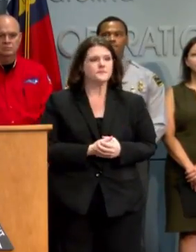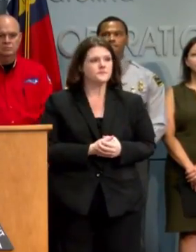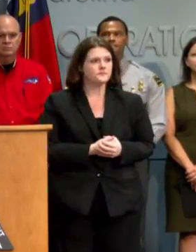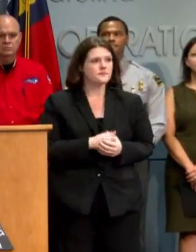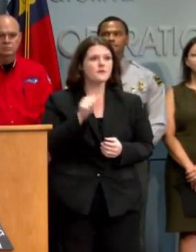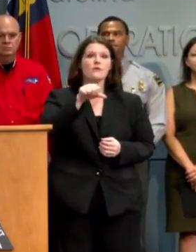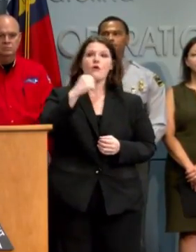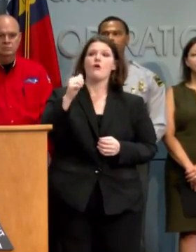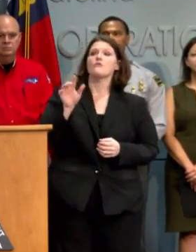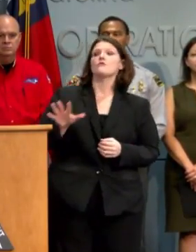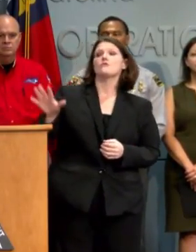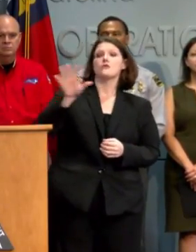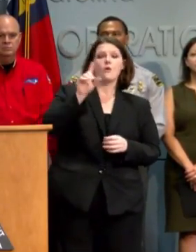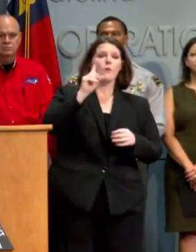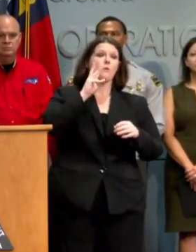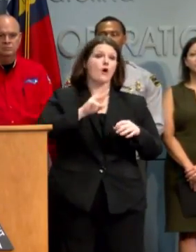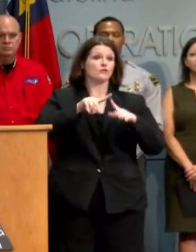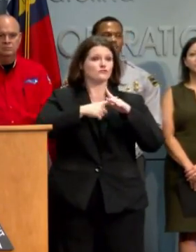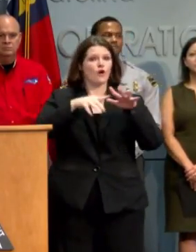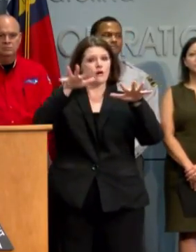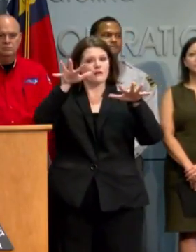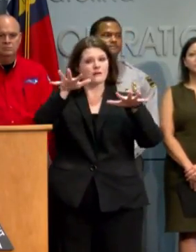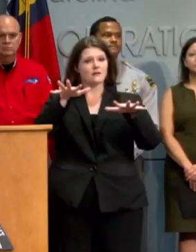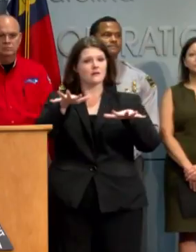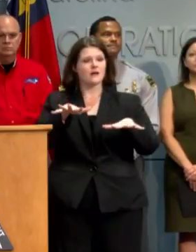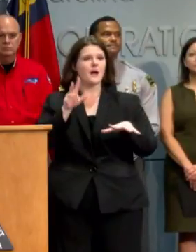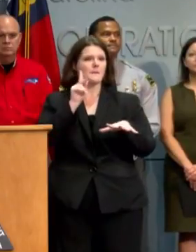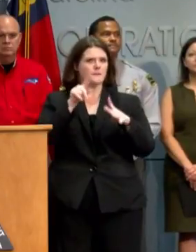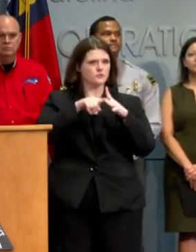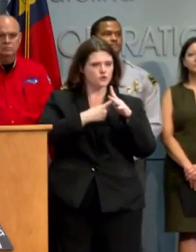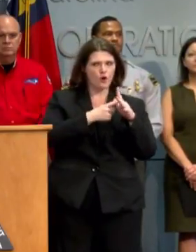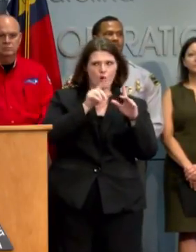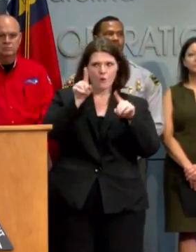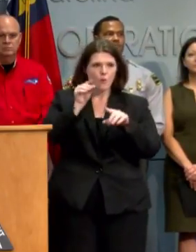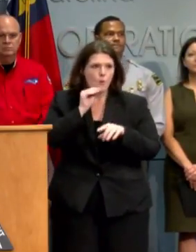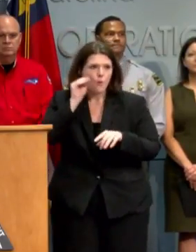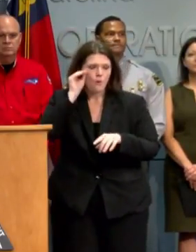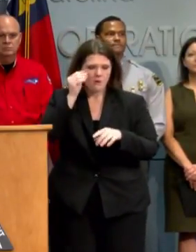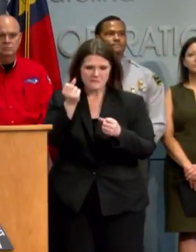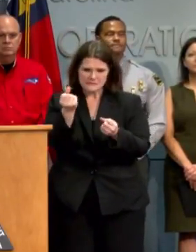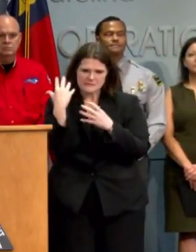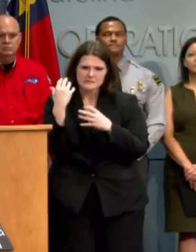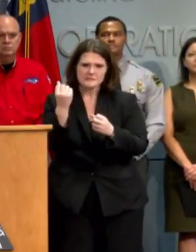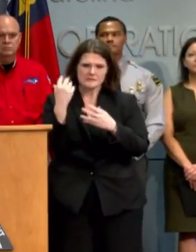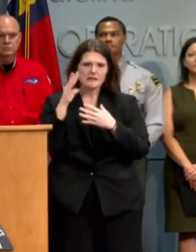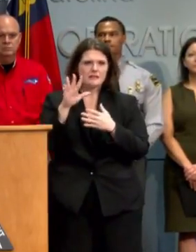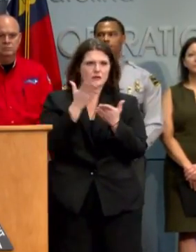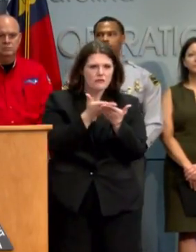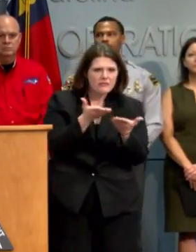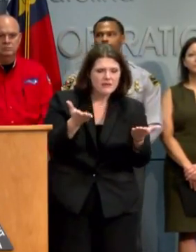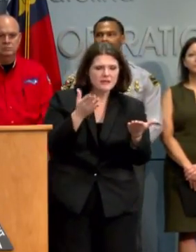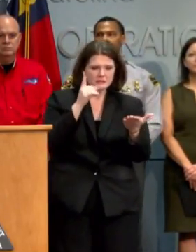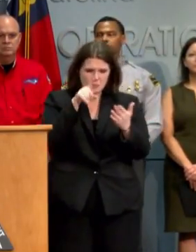SO QUICKLY. IT COULD SAVE YOUR LIFE. IN OTHER AREAS WHERE WATERS HAVE GONE DOWN, PEOPLE HAVE